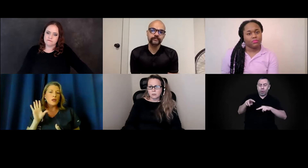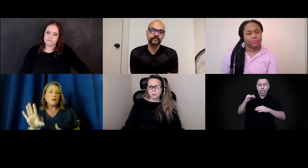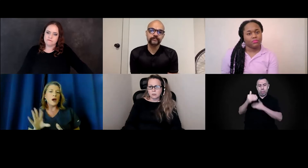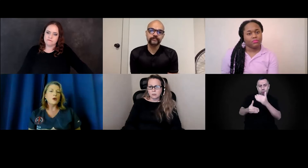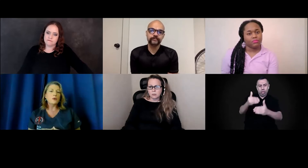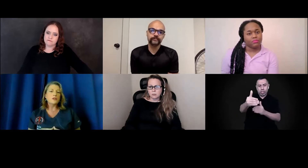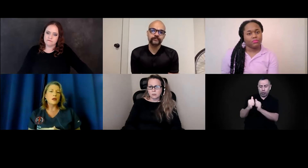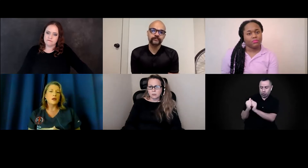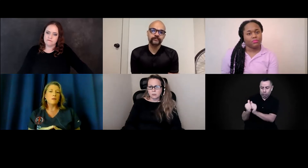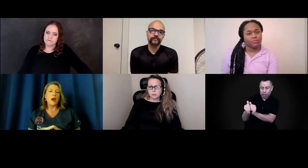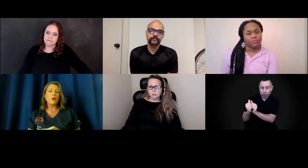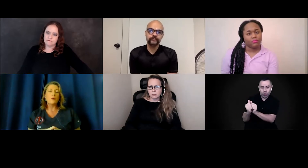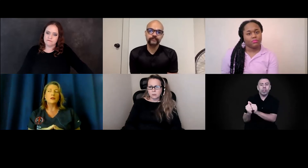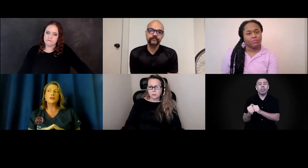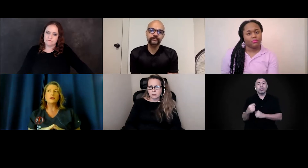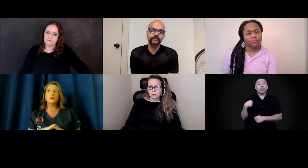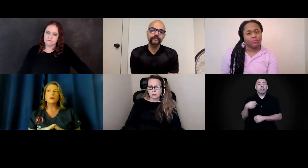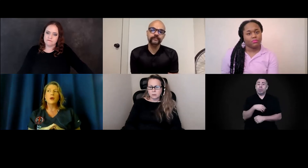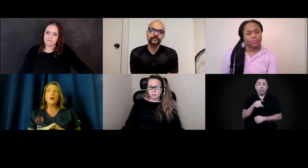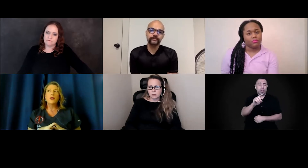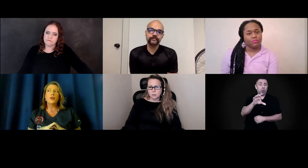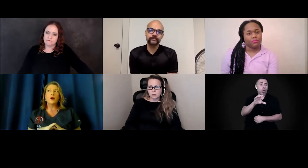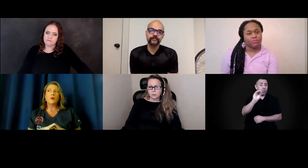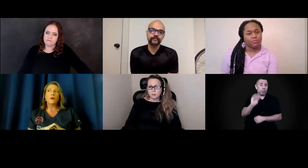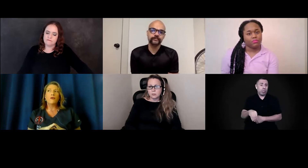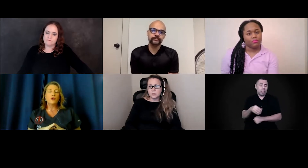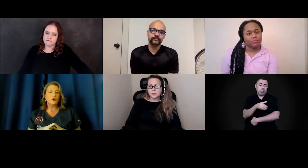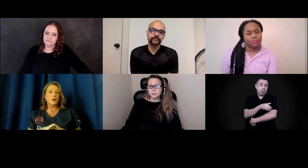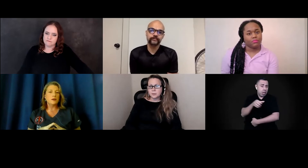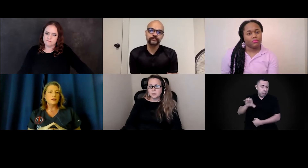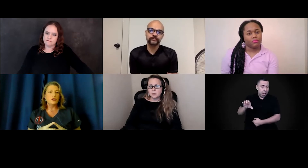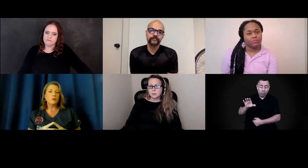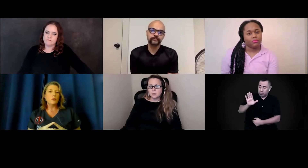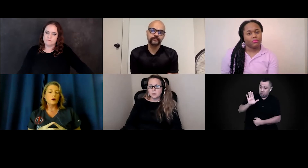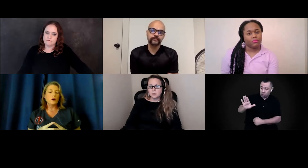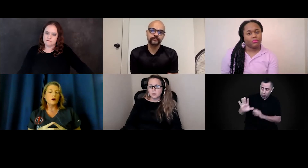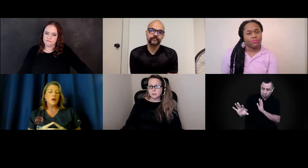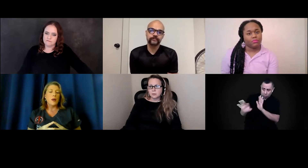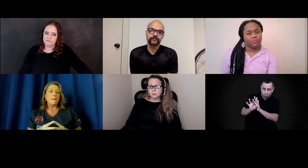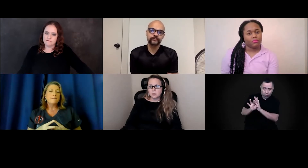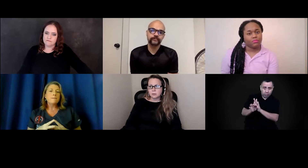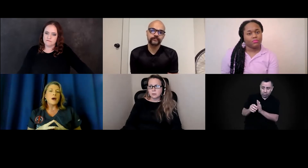We give 100% empowerment to their preferred choice of interpreter.